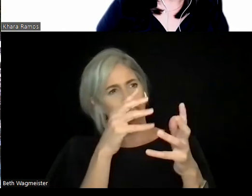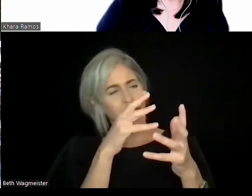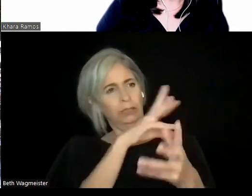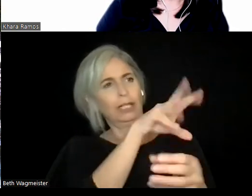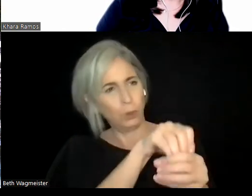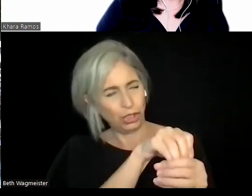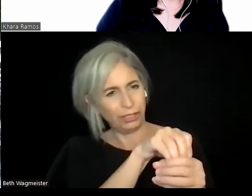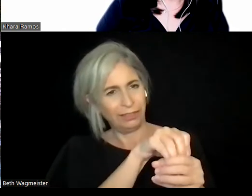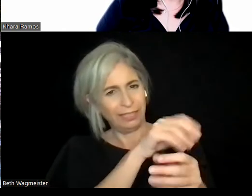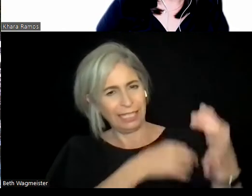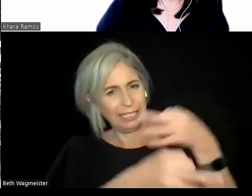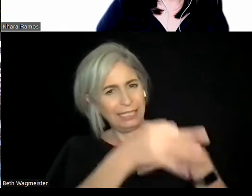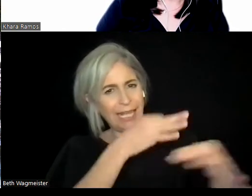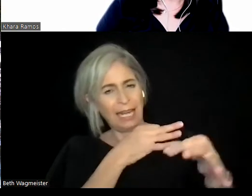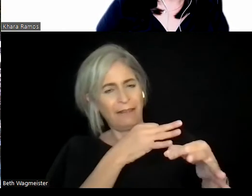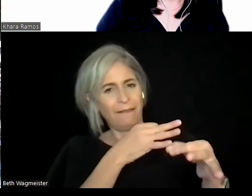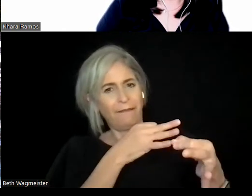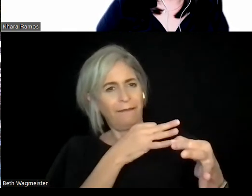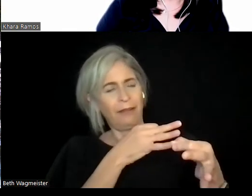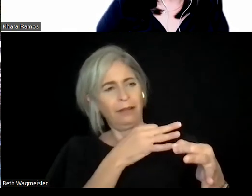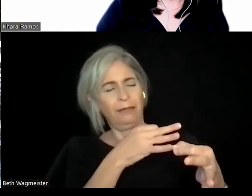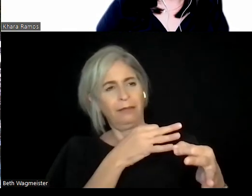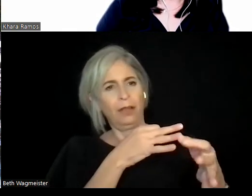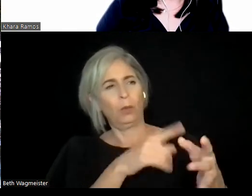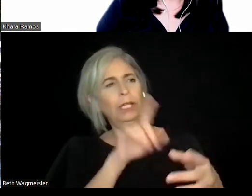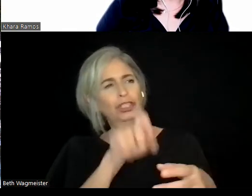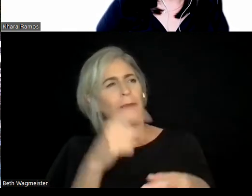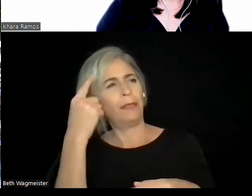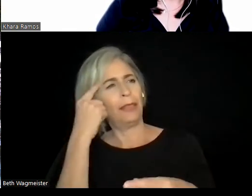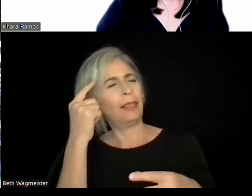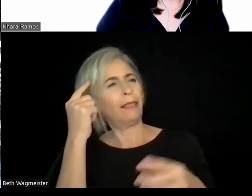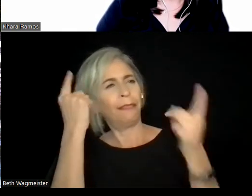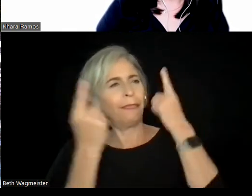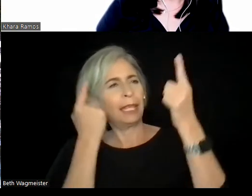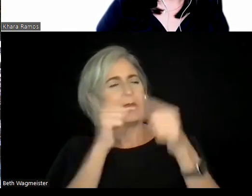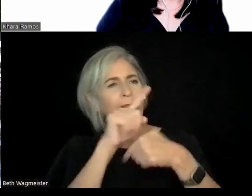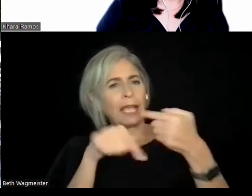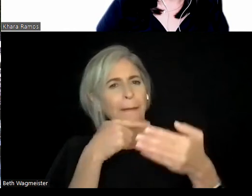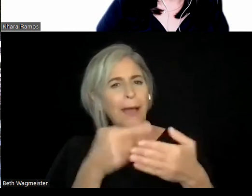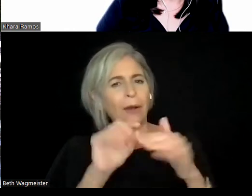s. I think we should aim for